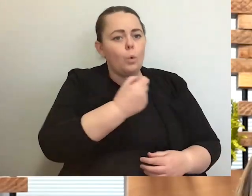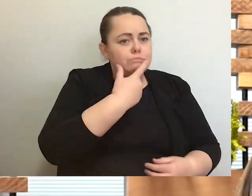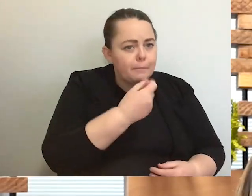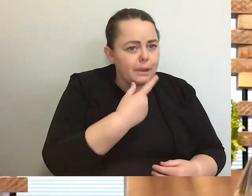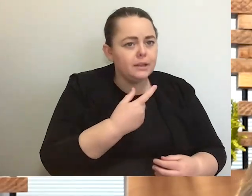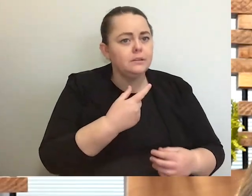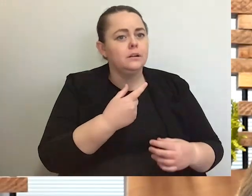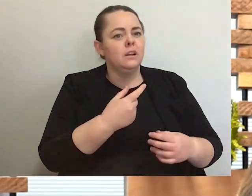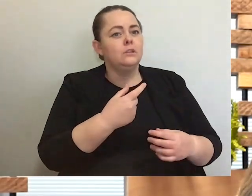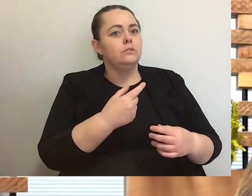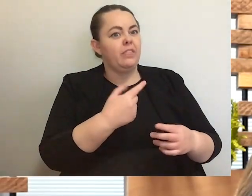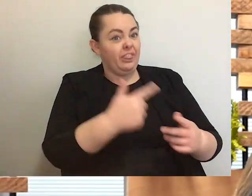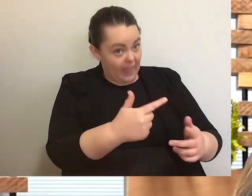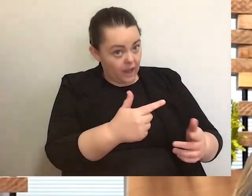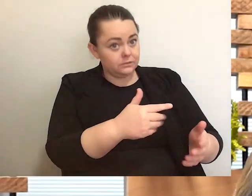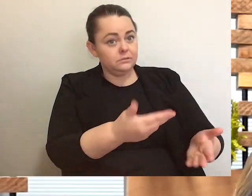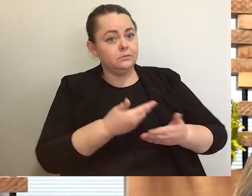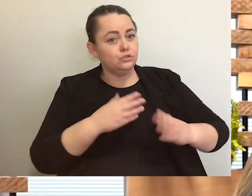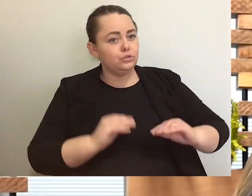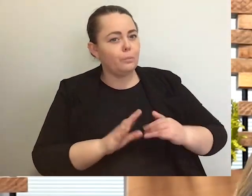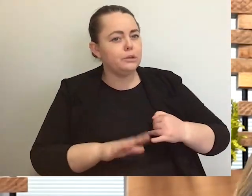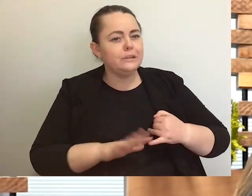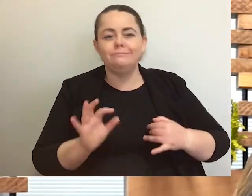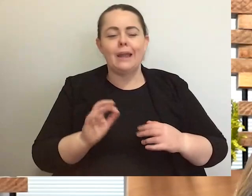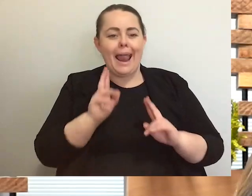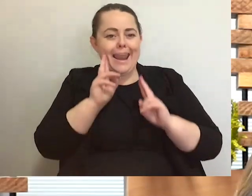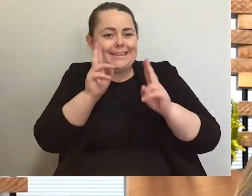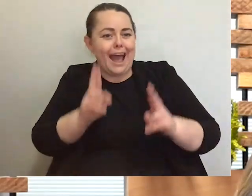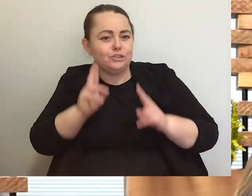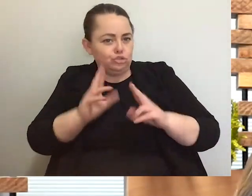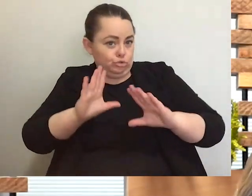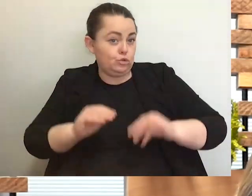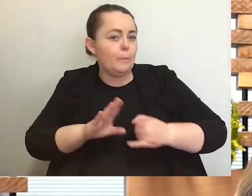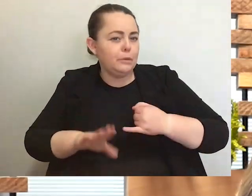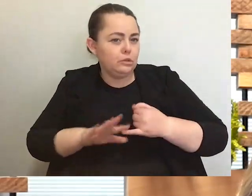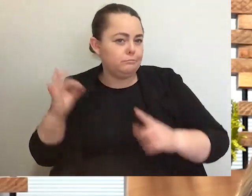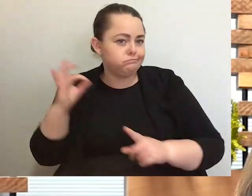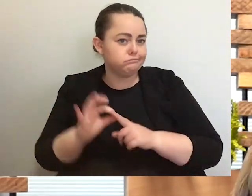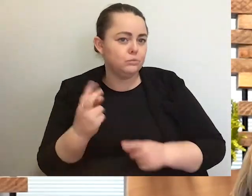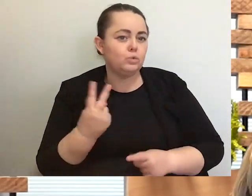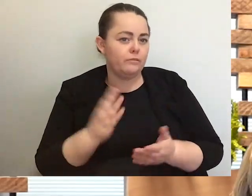Menopause occurs because of changes in our reproduction cycle, as Karen has said.